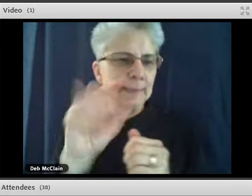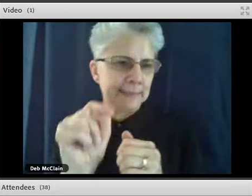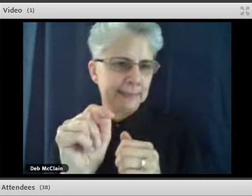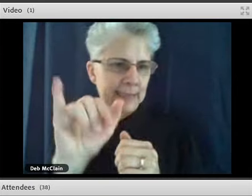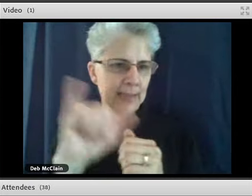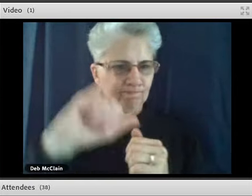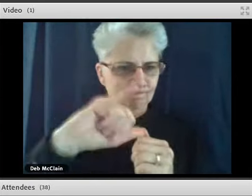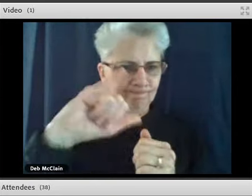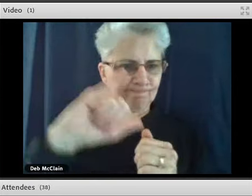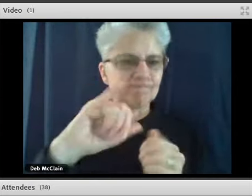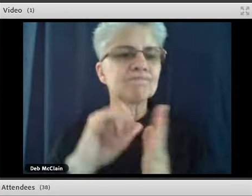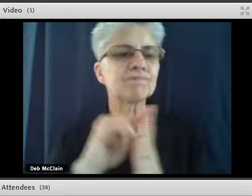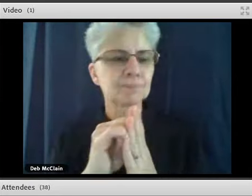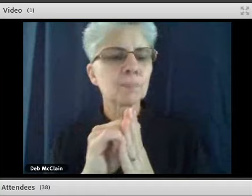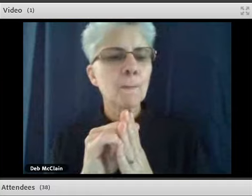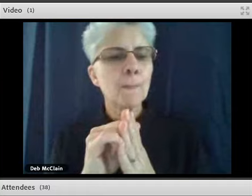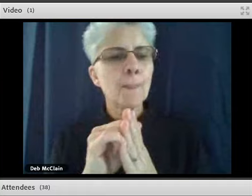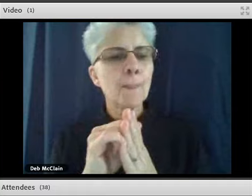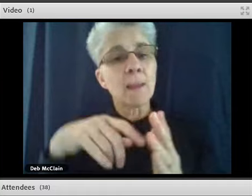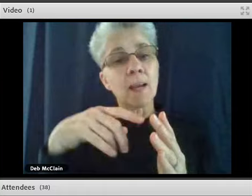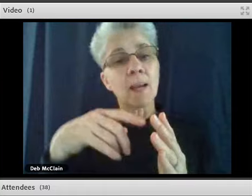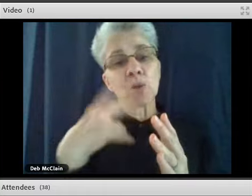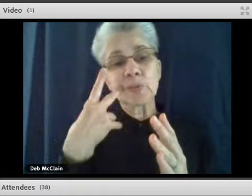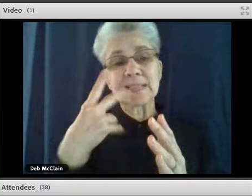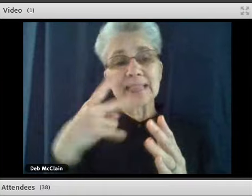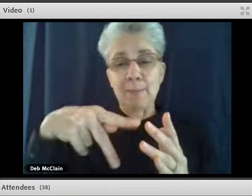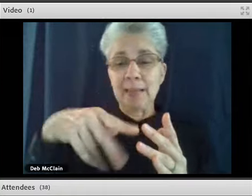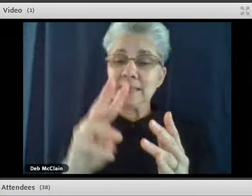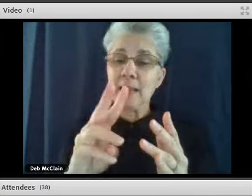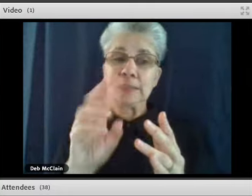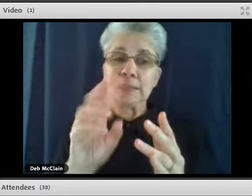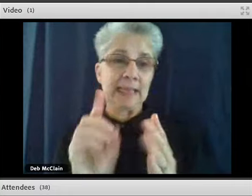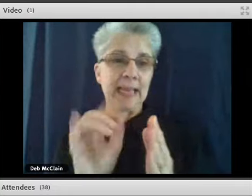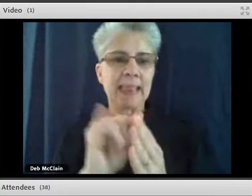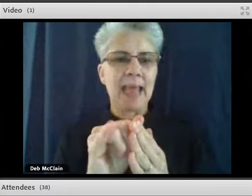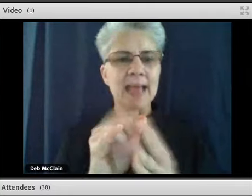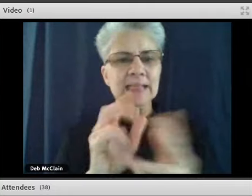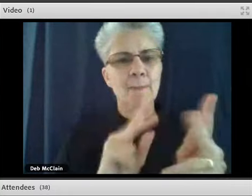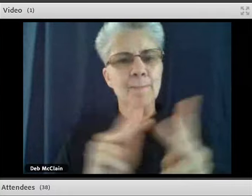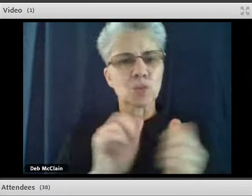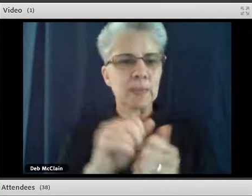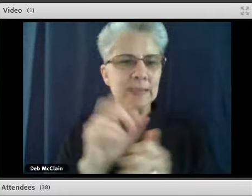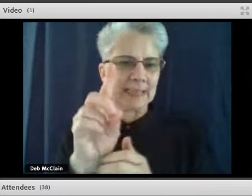which is -- I'll get to later. Sometimes, you will see the term PWD -- that's Patrons With Disabilities.